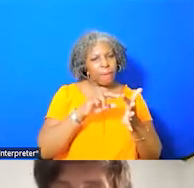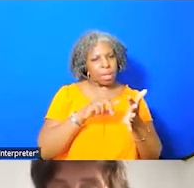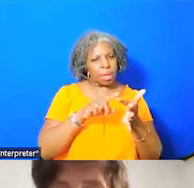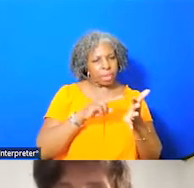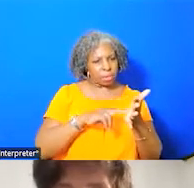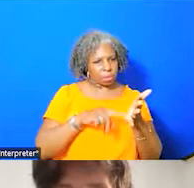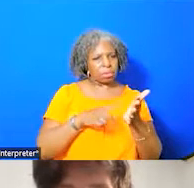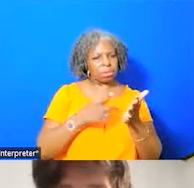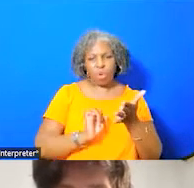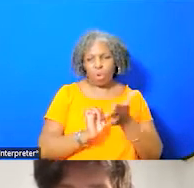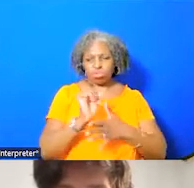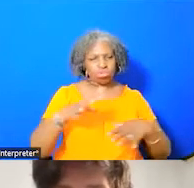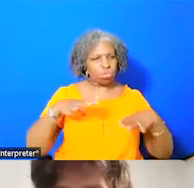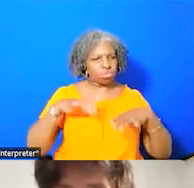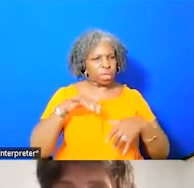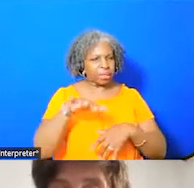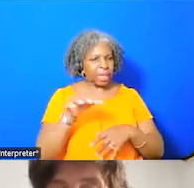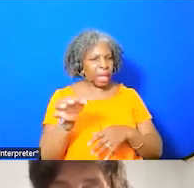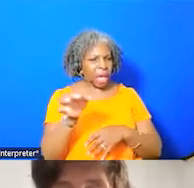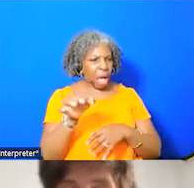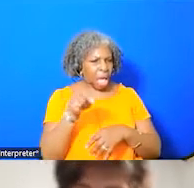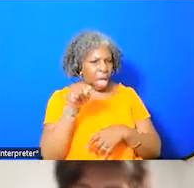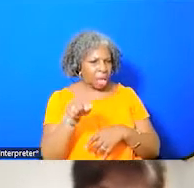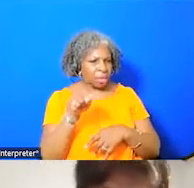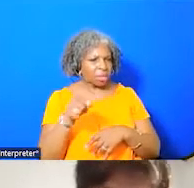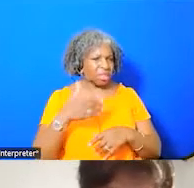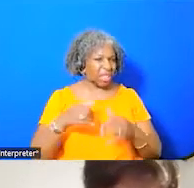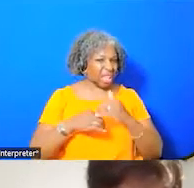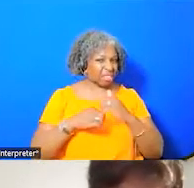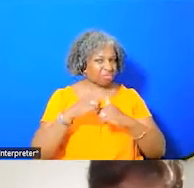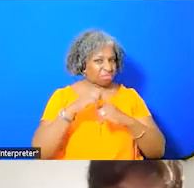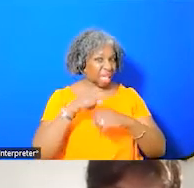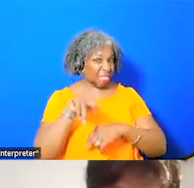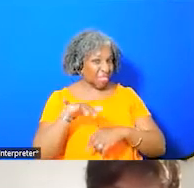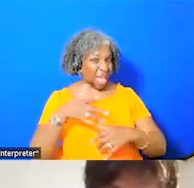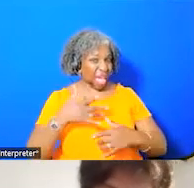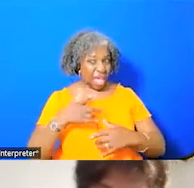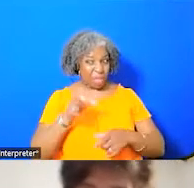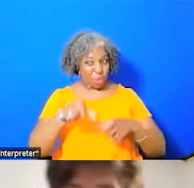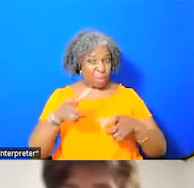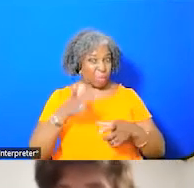and also the infrastructure to work with, though, with the people that run the allotment,